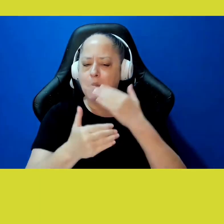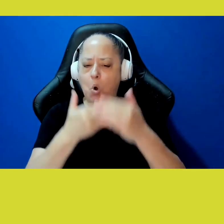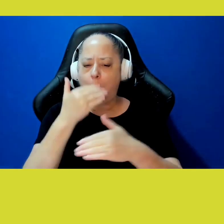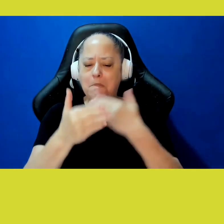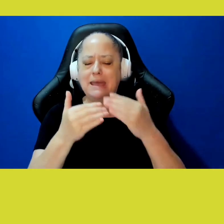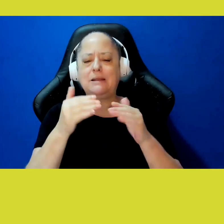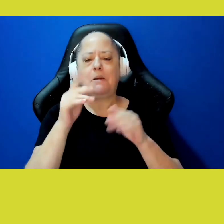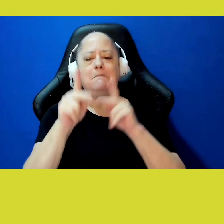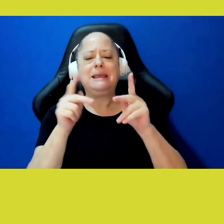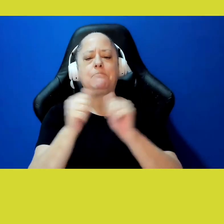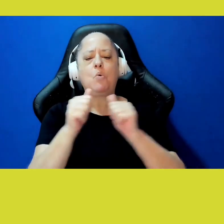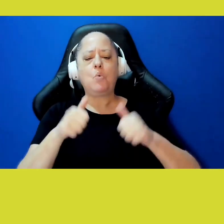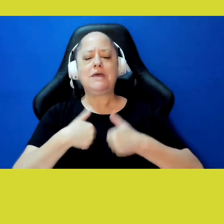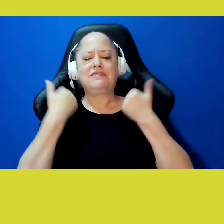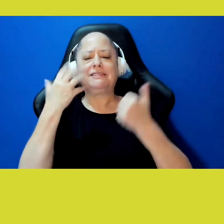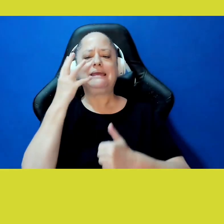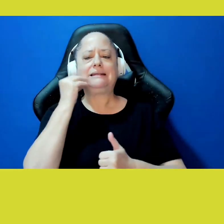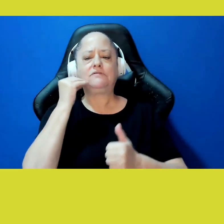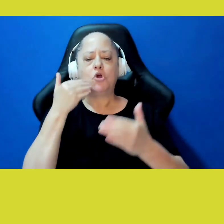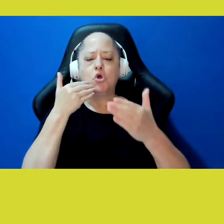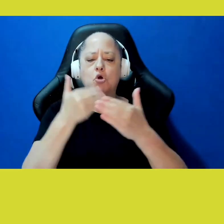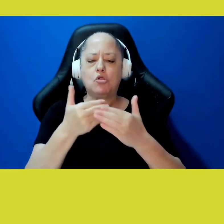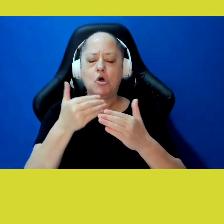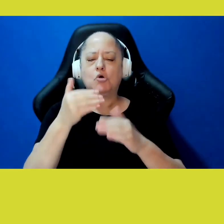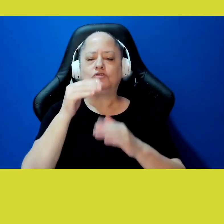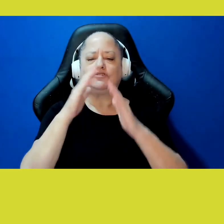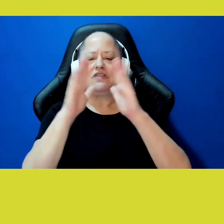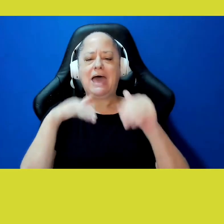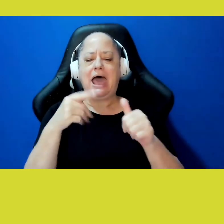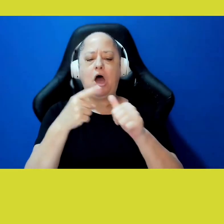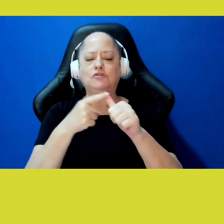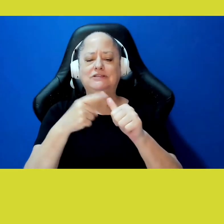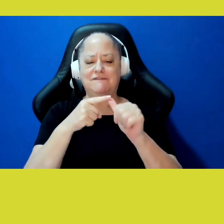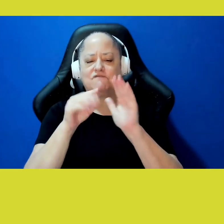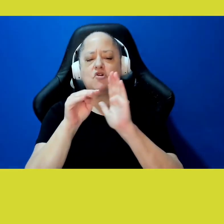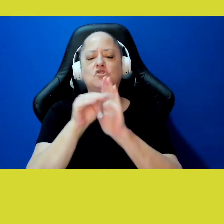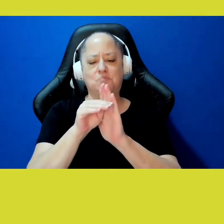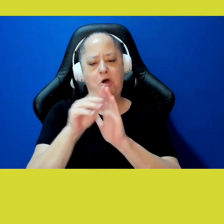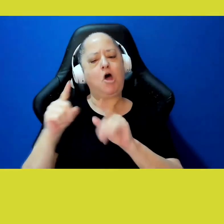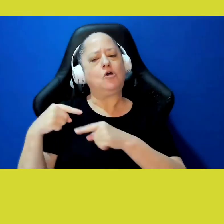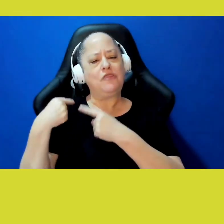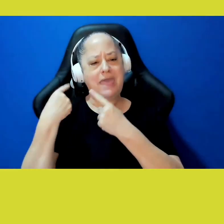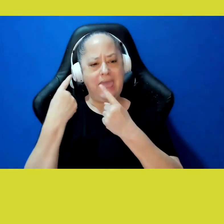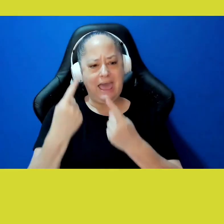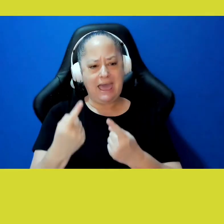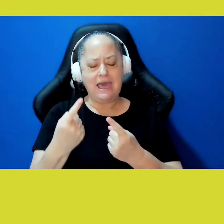close in the housing first model as they always have and have someone to walk it with you because you do have